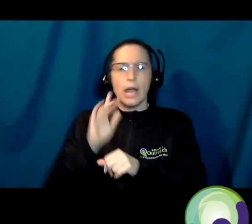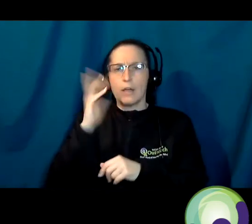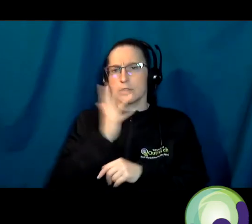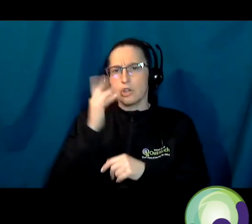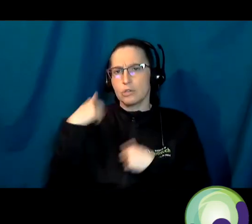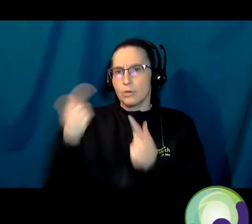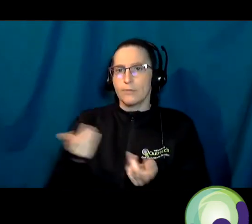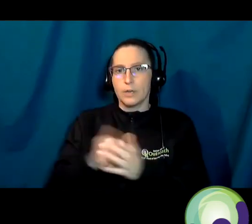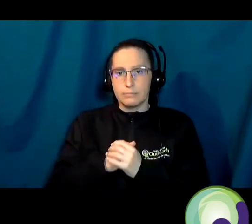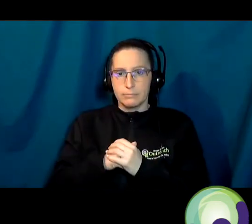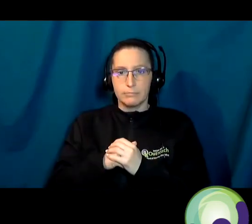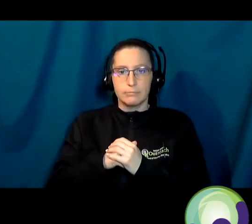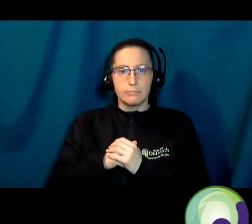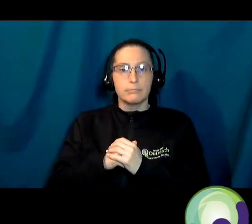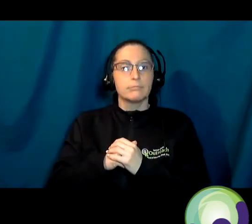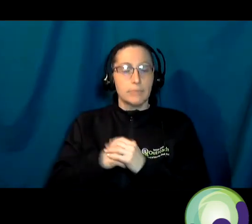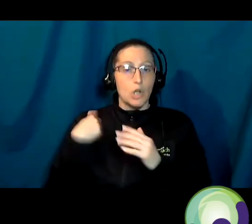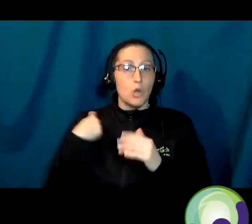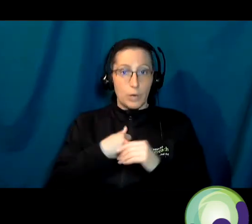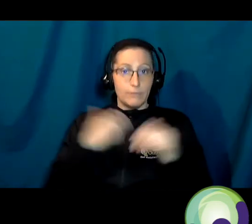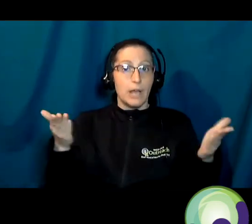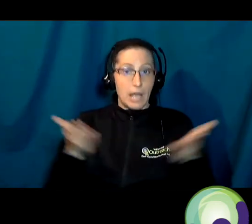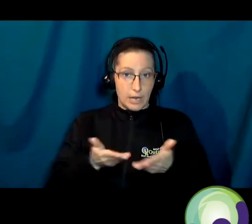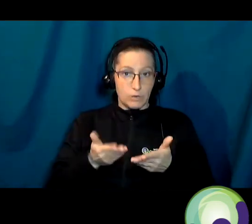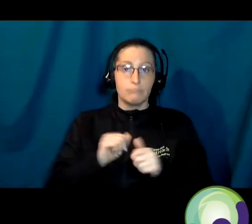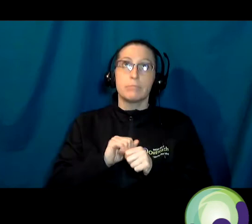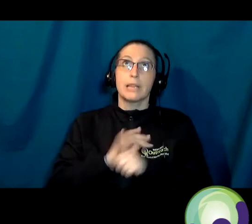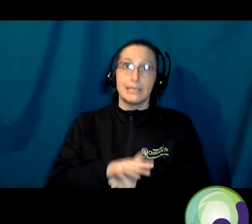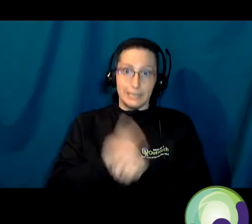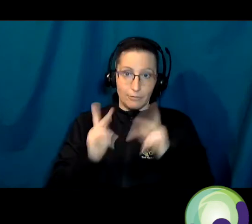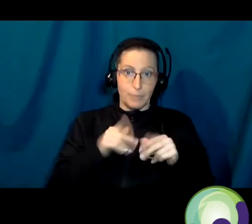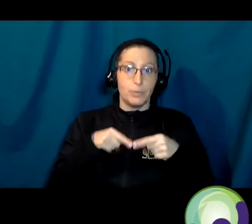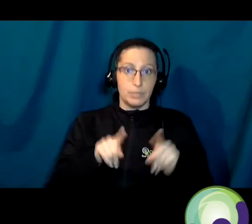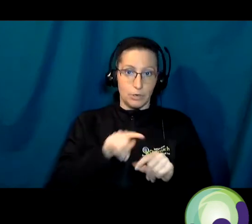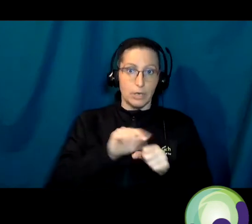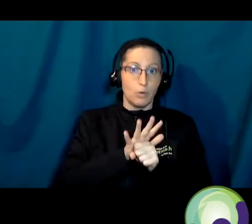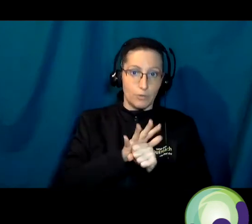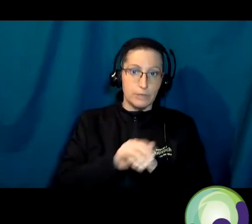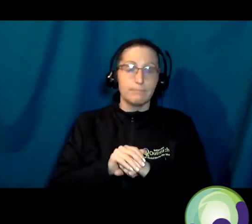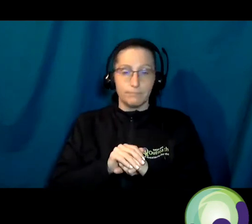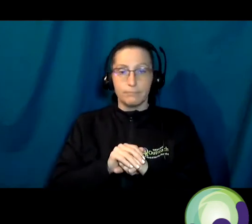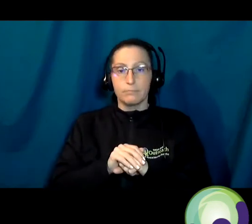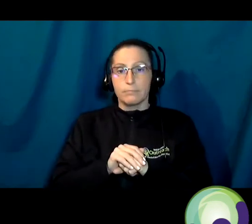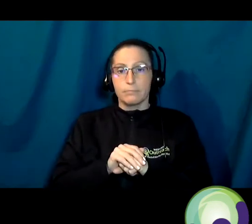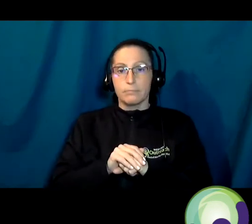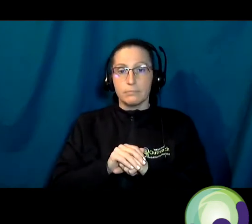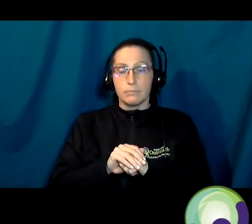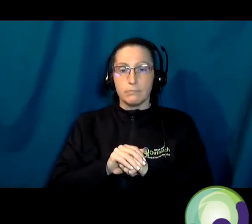Anna Marie: So we have hired plenty of people during COVID. We